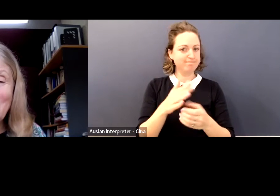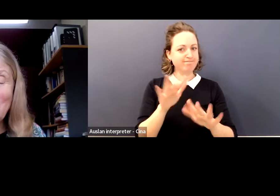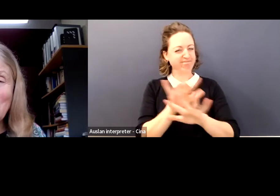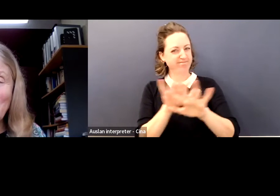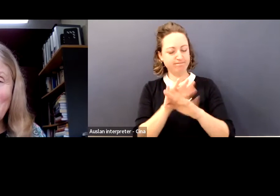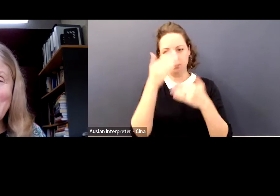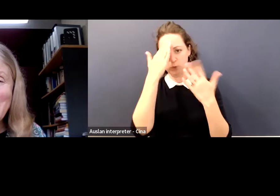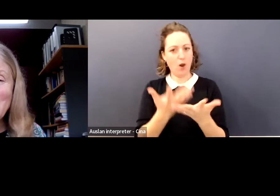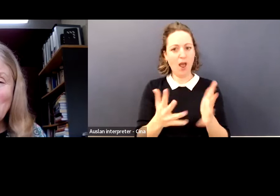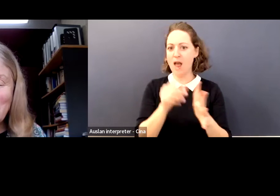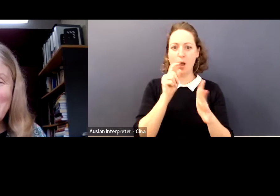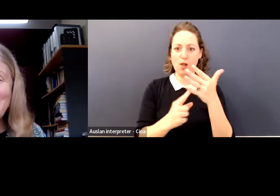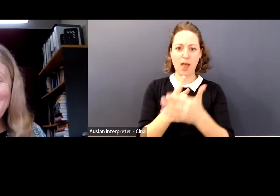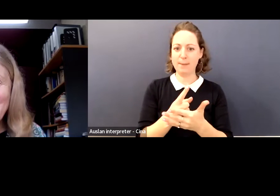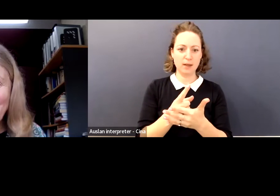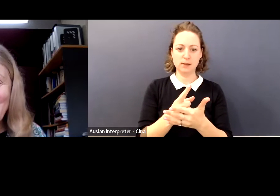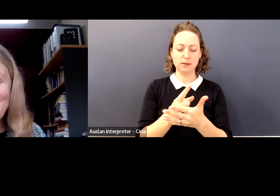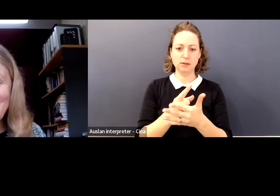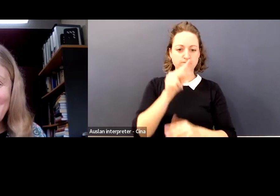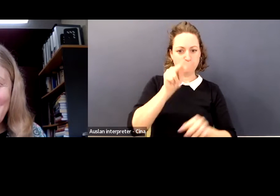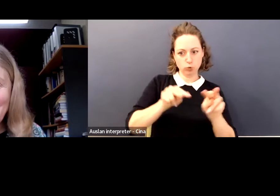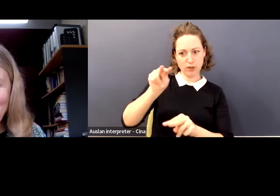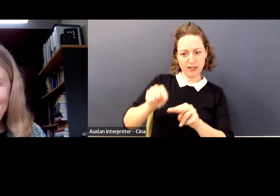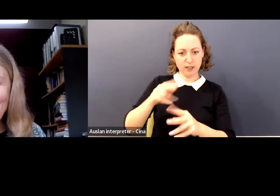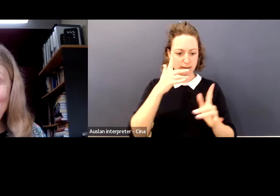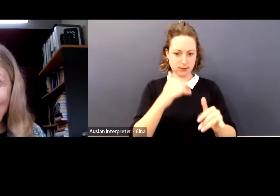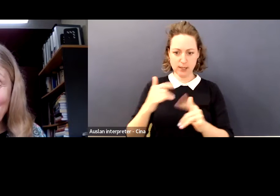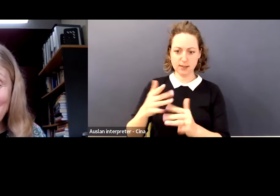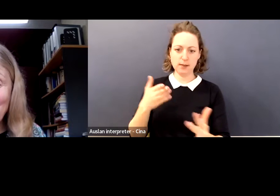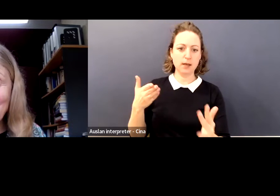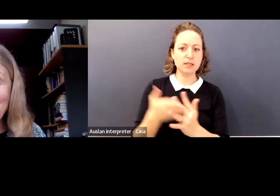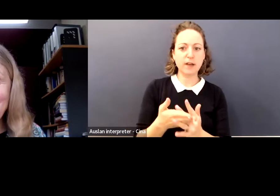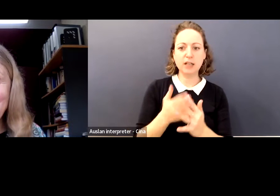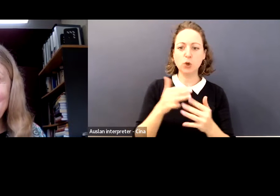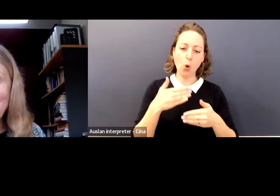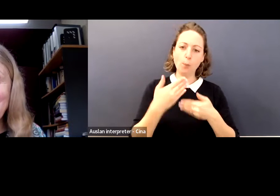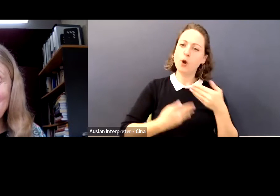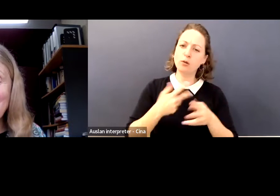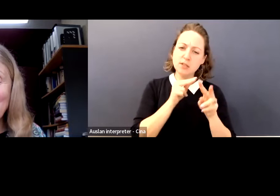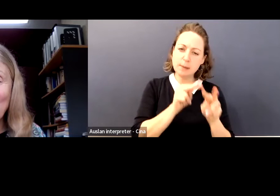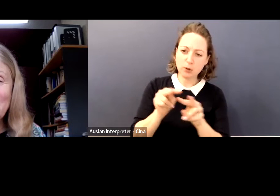in terms of the screening, the intervention, the progress monitoring, and then the support.